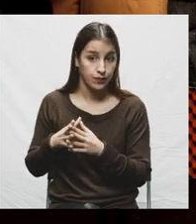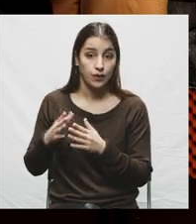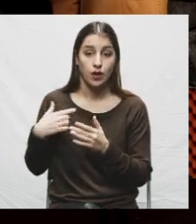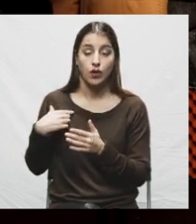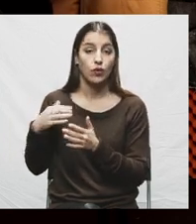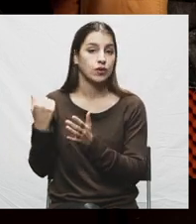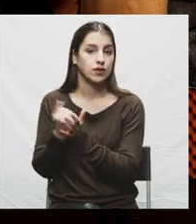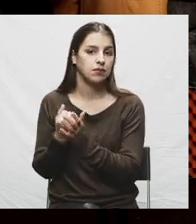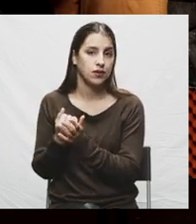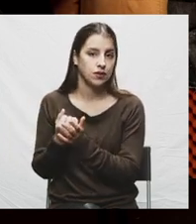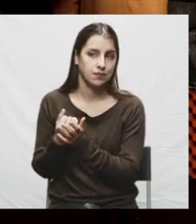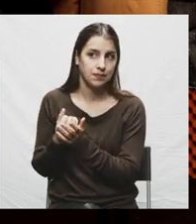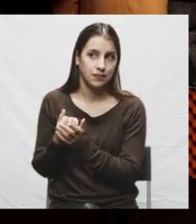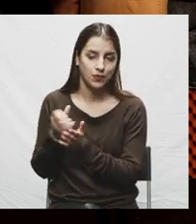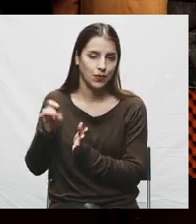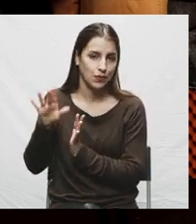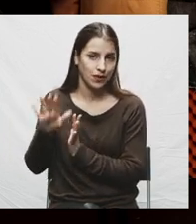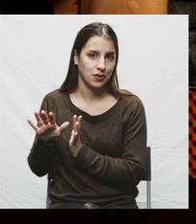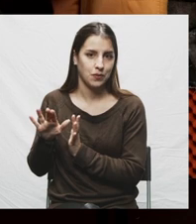Yes. — So, I’d always feel inadequate.